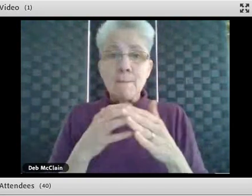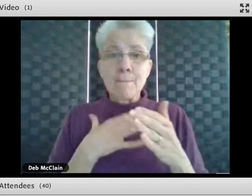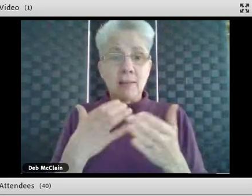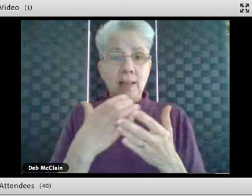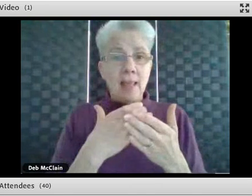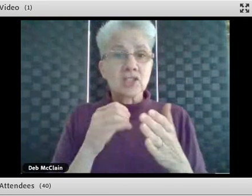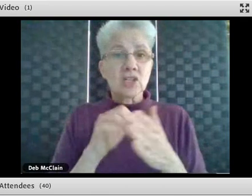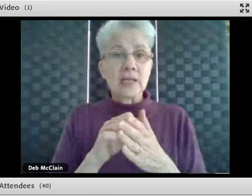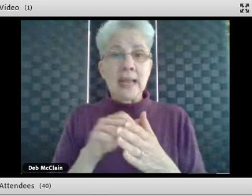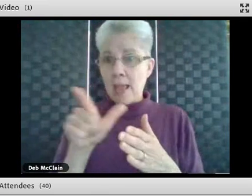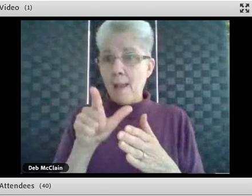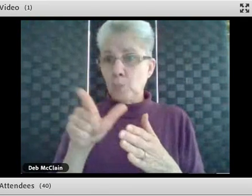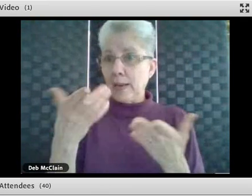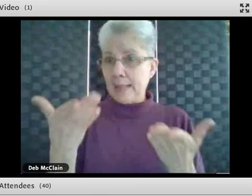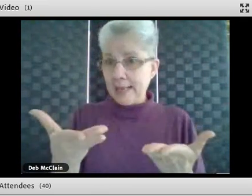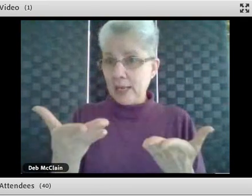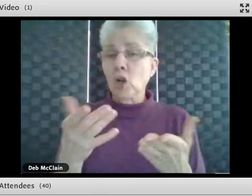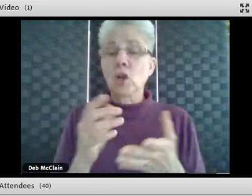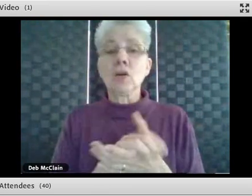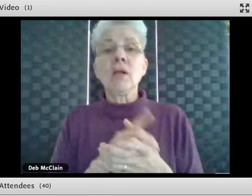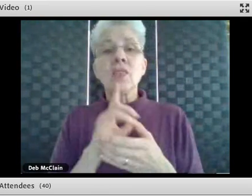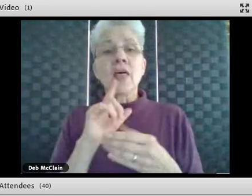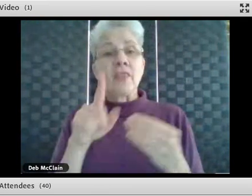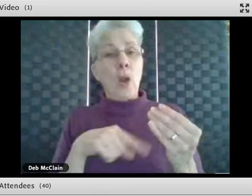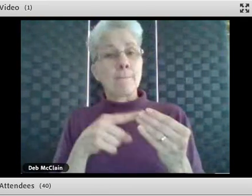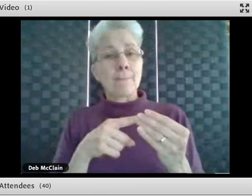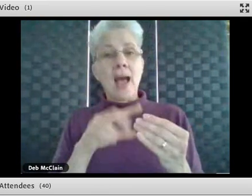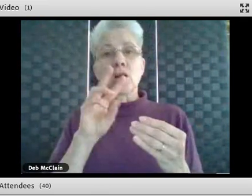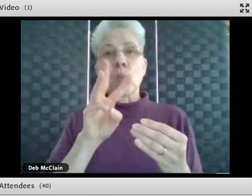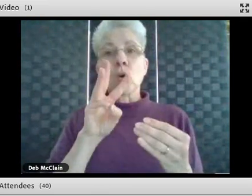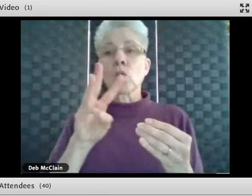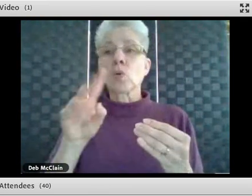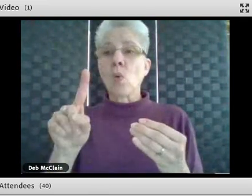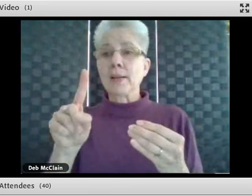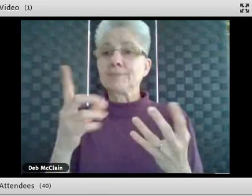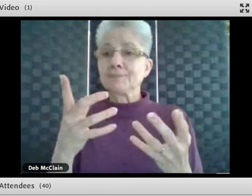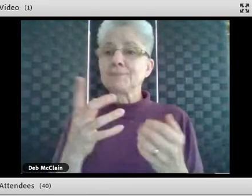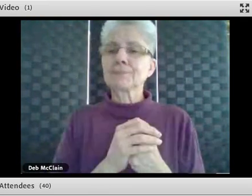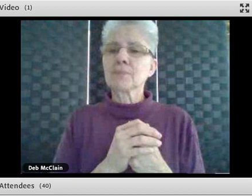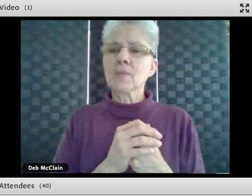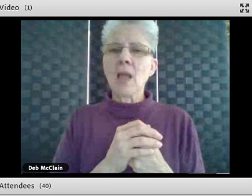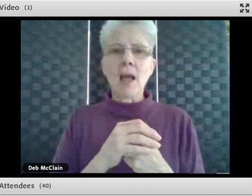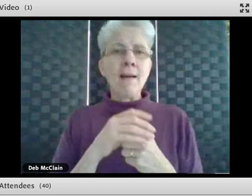in the library collection that are about the First World War?" Ideally, we don't want them